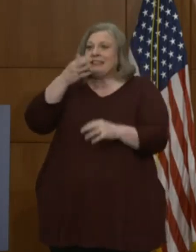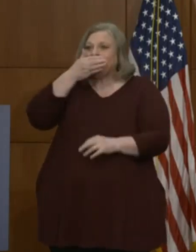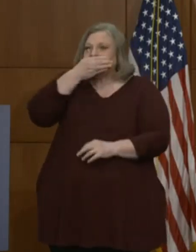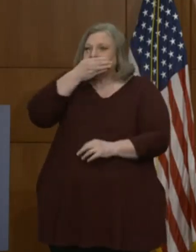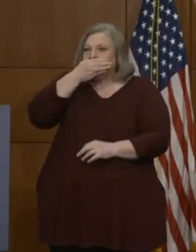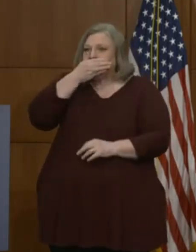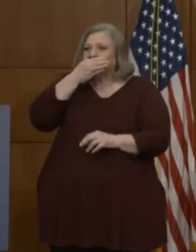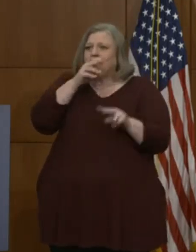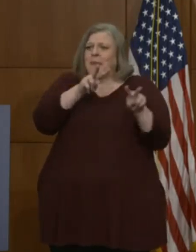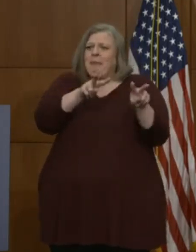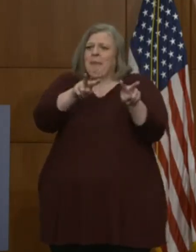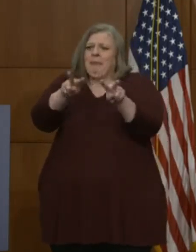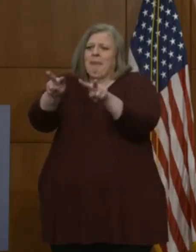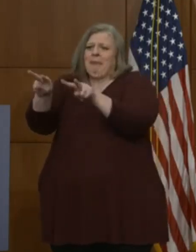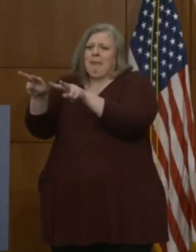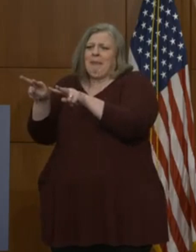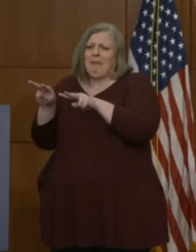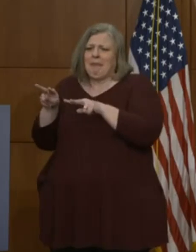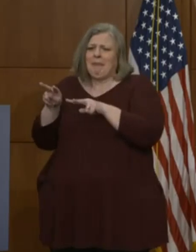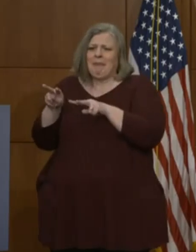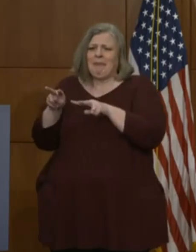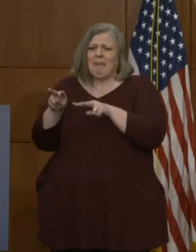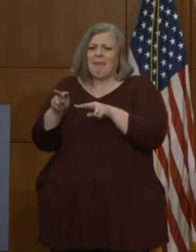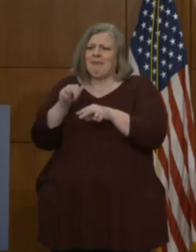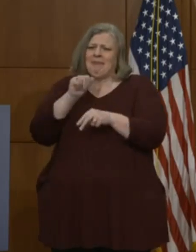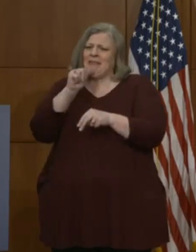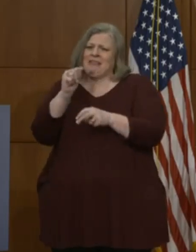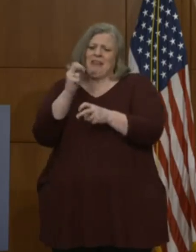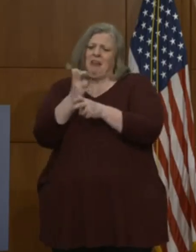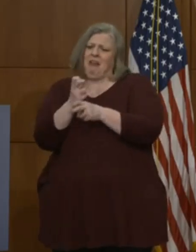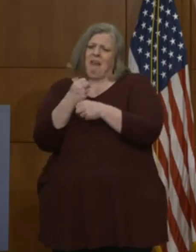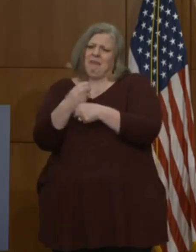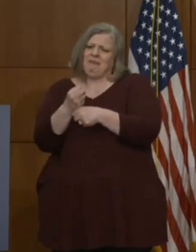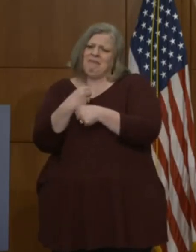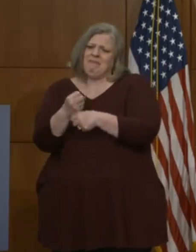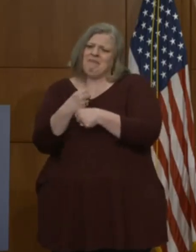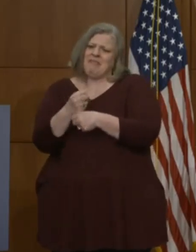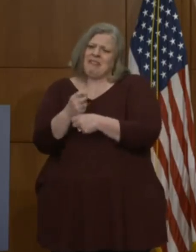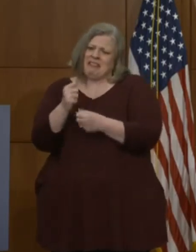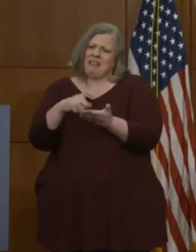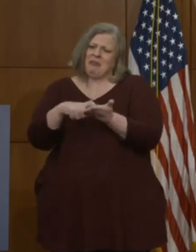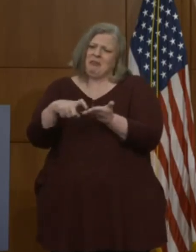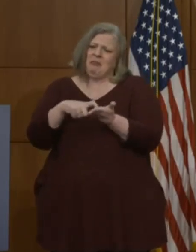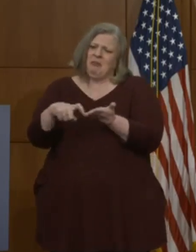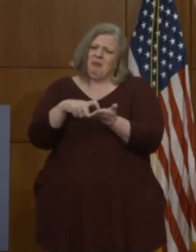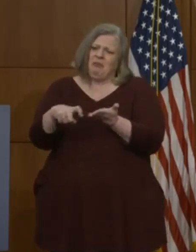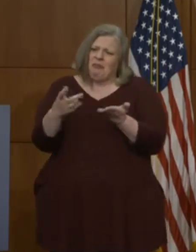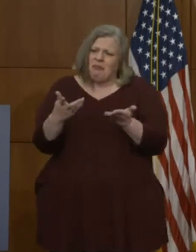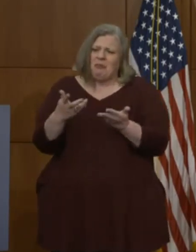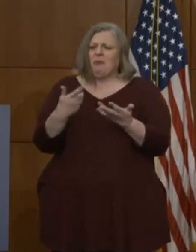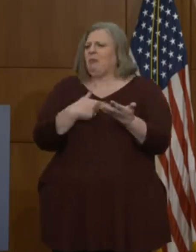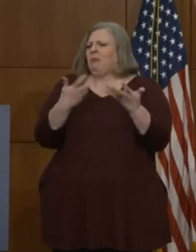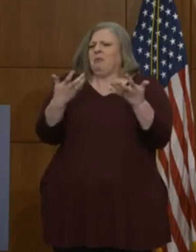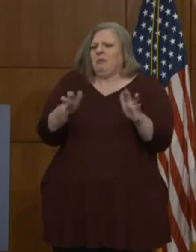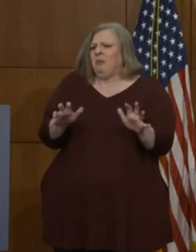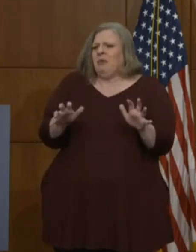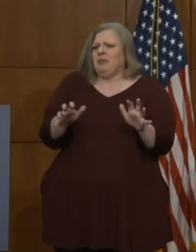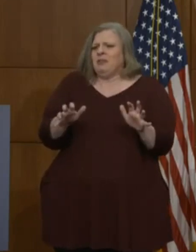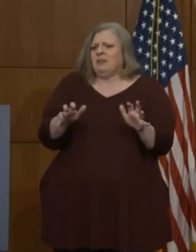US I’VE SEEN A LOT OF CREATIVE MASK AS I HAVE LOOKED AROUND MASK AS I HAVE LOOKED AROUND AND- AGAIN THEY’RE THEY’RE NOT AND- AGAIN THEY’RE THEY’RE NOT DIFFICULT TO MAKE. AND WE DIFFICULT TO MAKE. AND WE CERTAINLY DON’T WANT TO TAKE